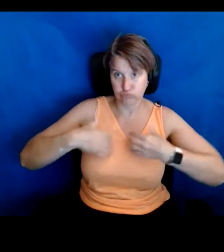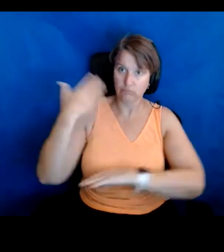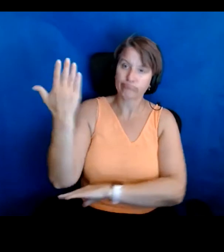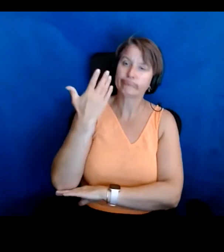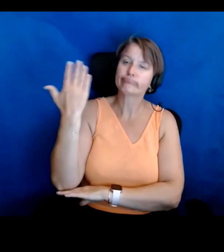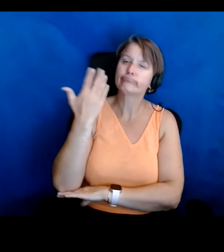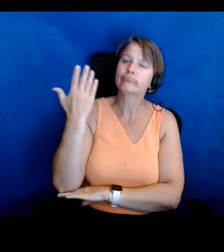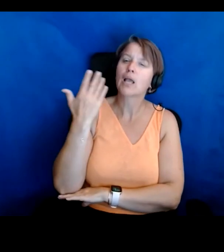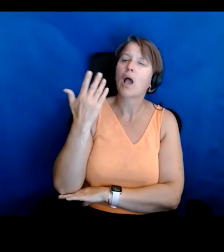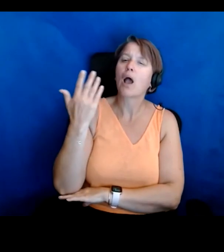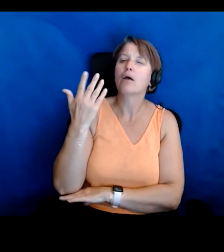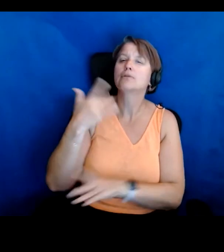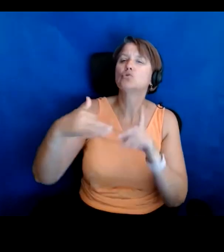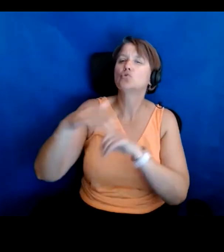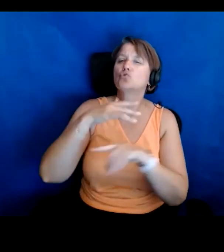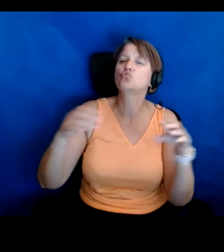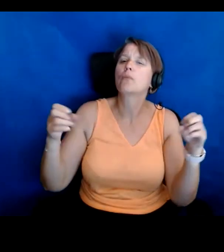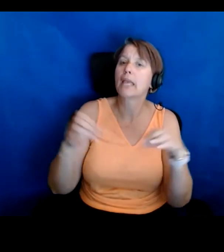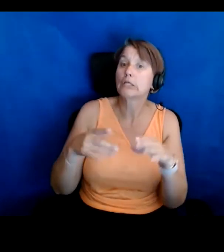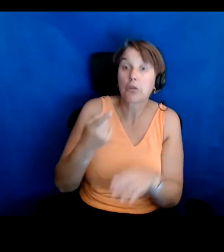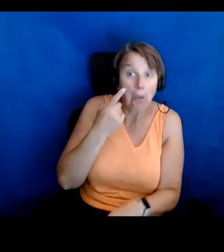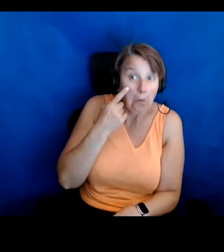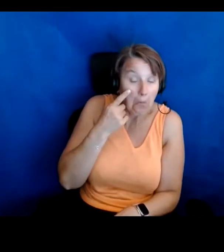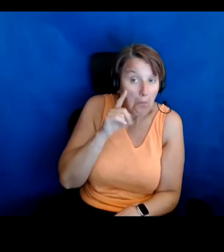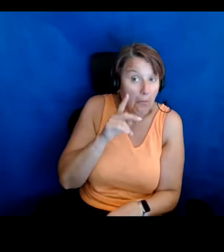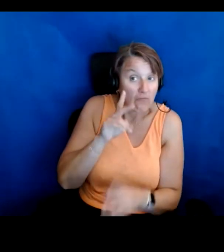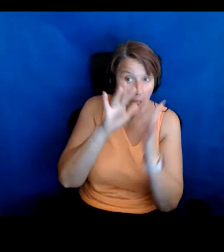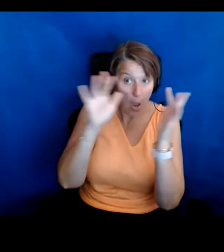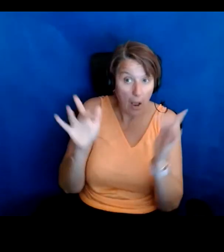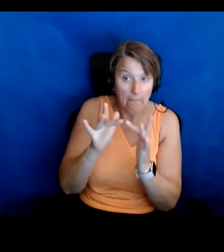in a couple of week’s time, so do follow us on our social media channels.